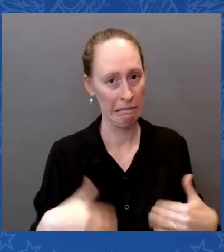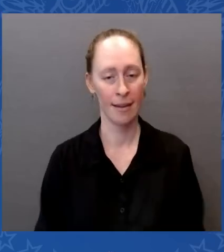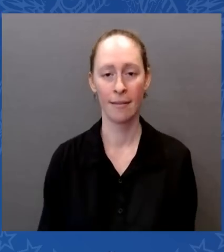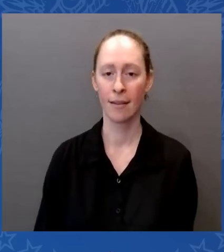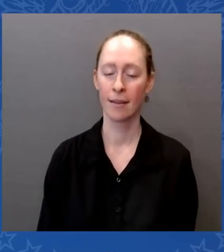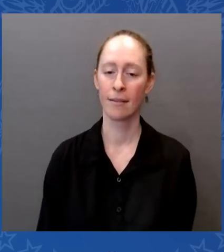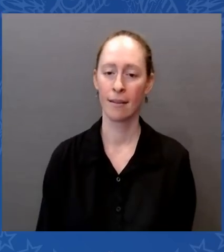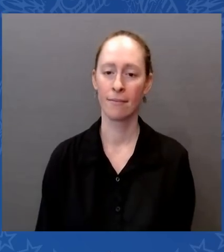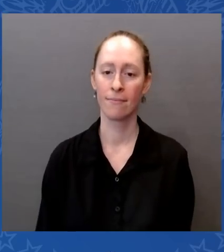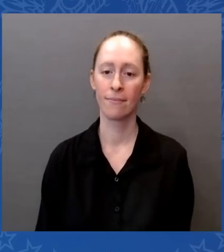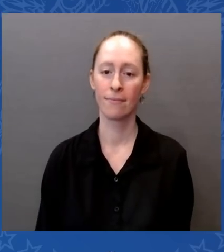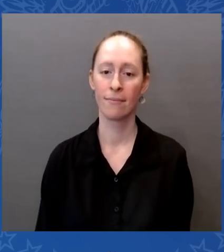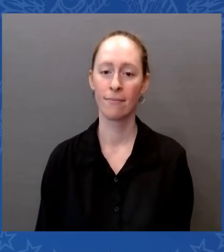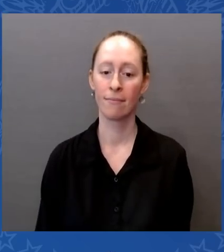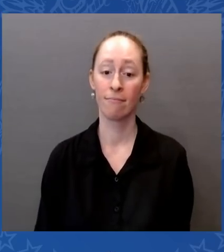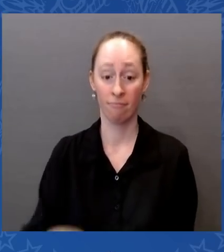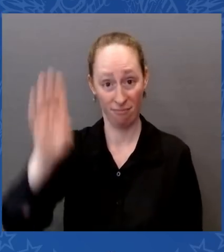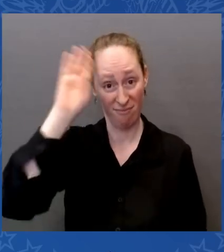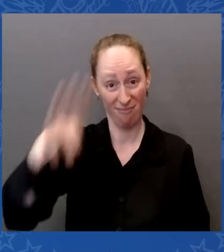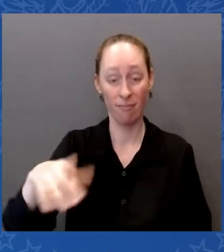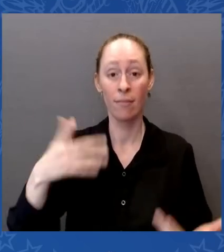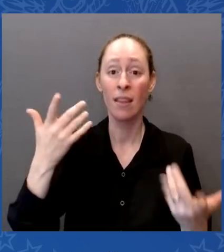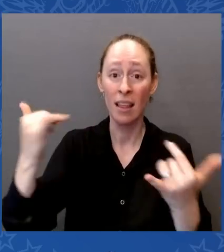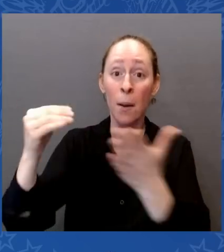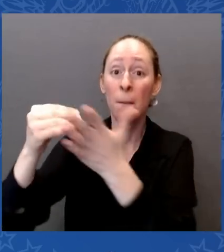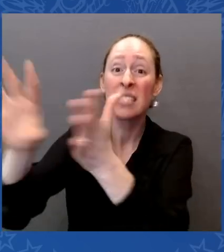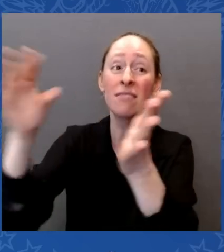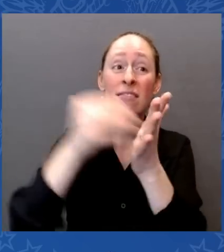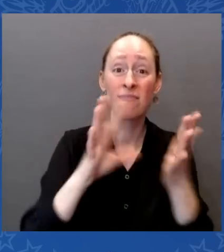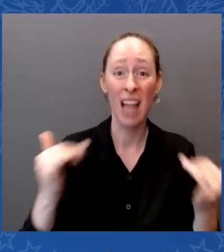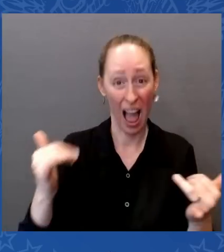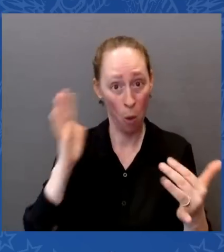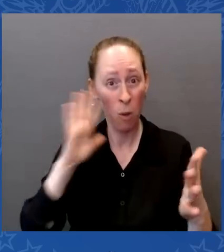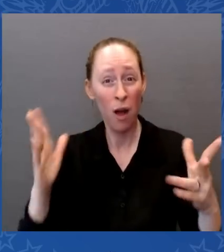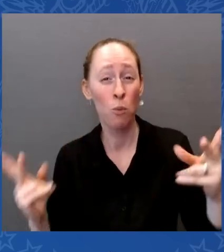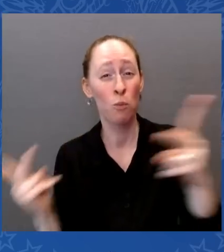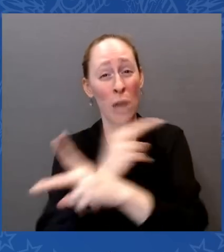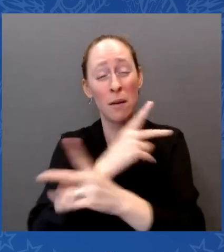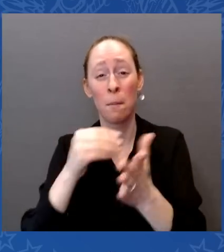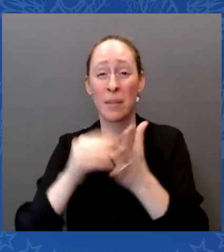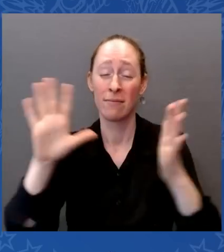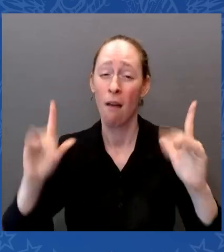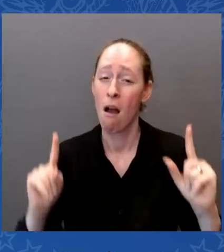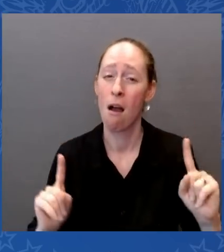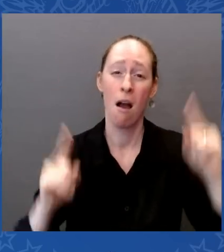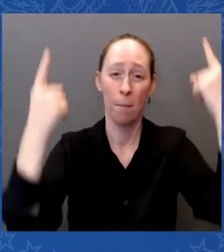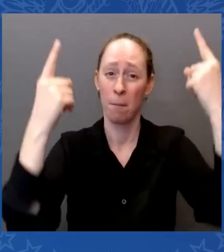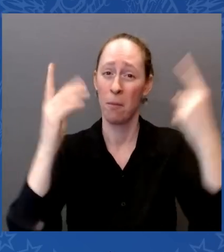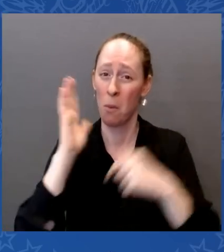For Americans, the deficit could not be clearer. We don't have to take their -- my word for it, what they're for.